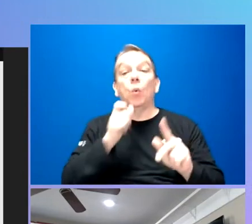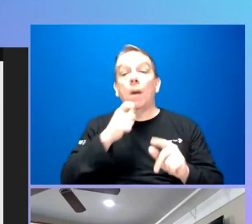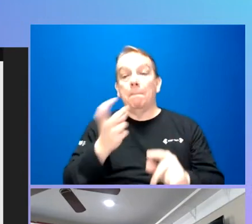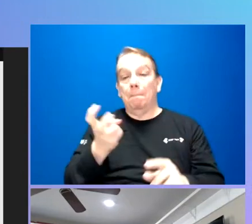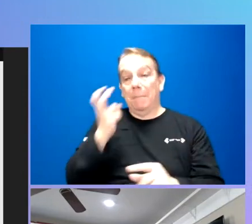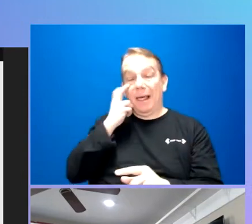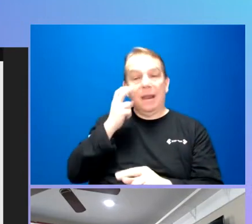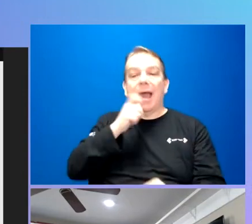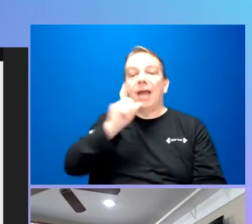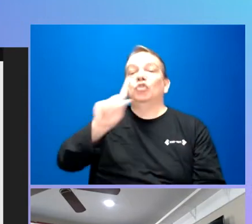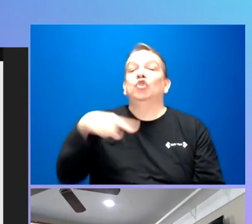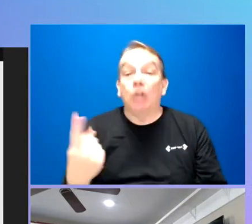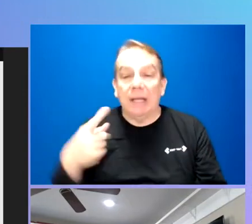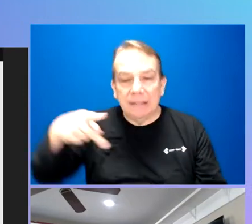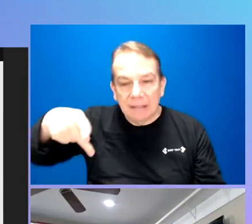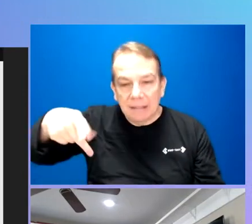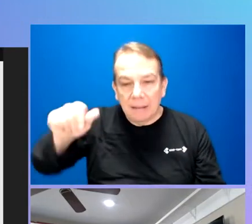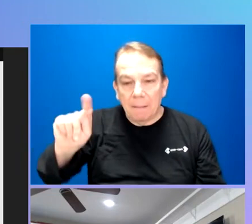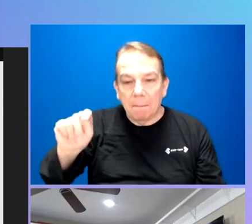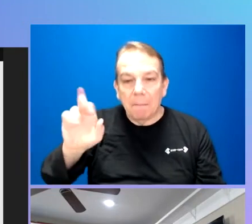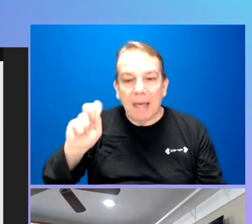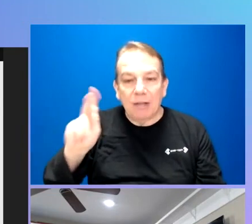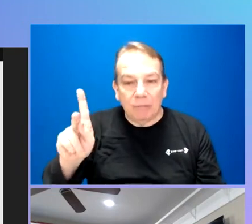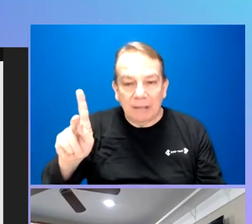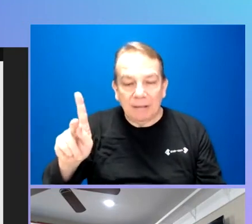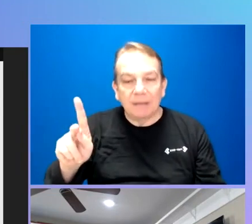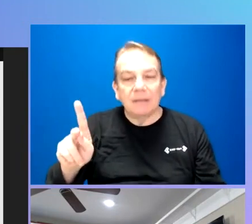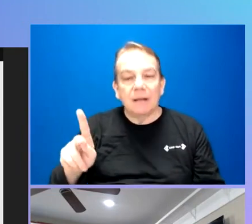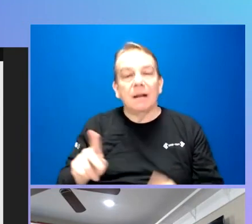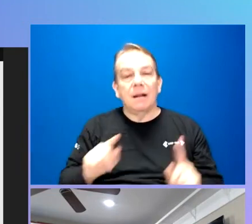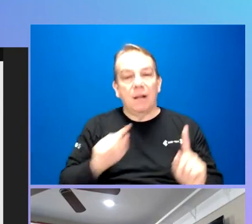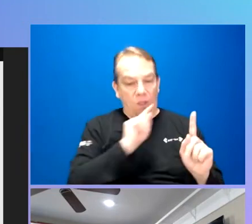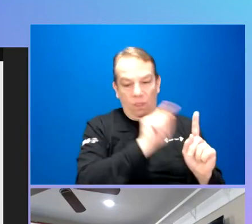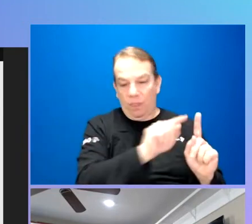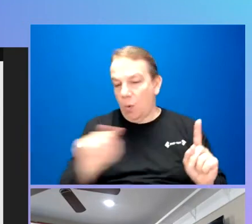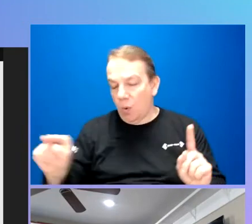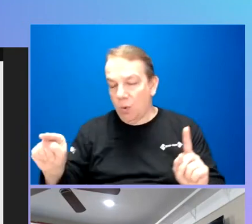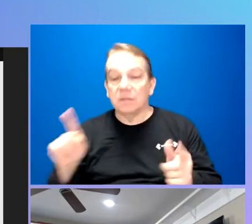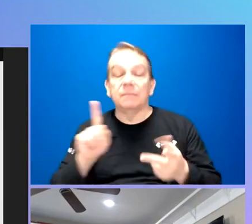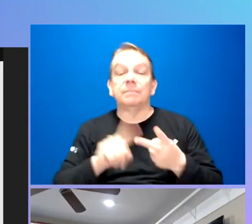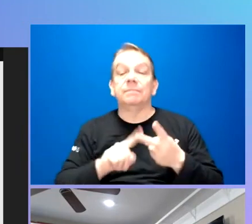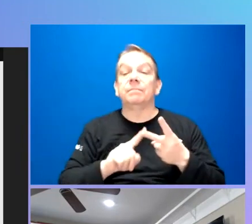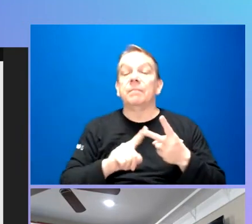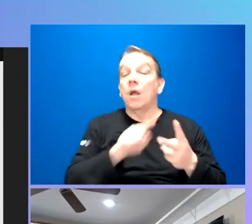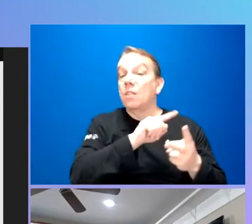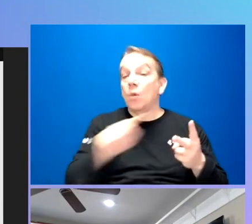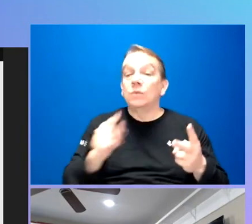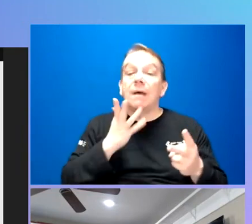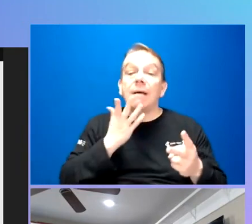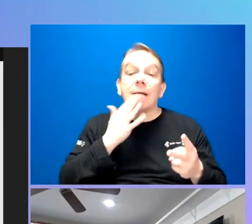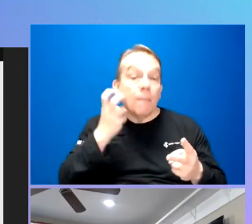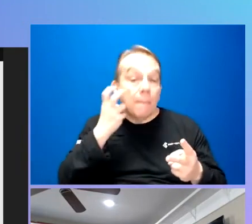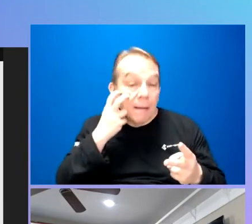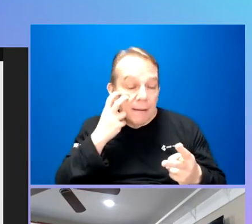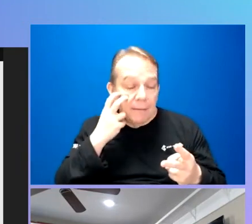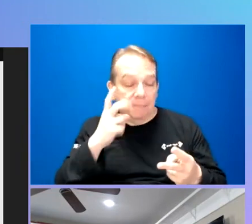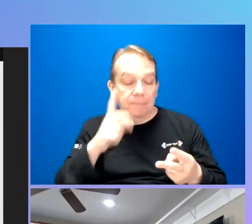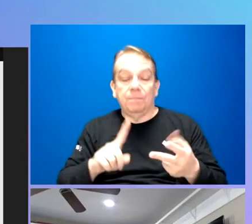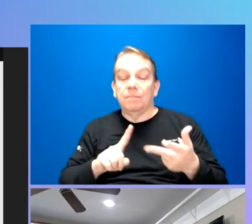going to help people who have dyslexia and people who are color blind. And this is how it's going to have many stories